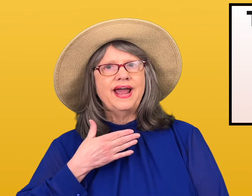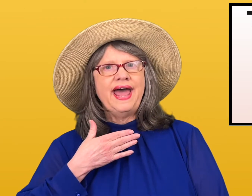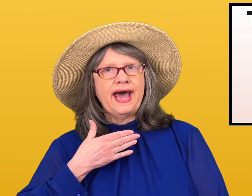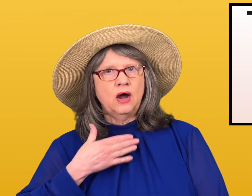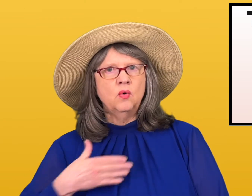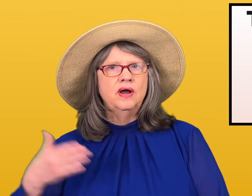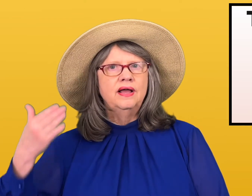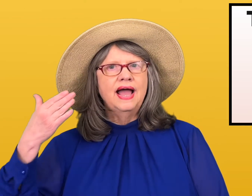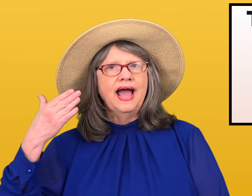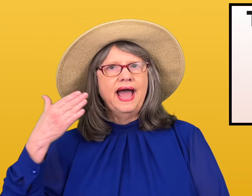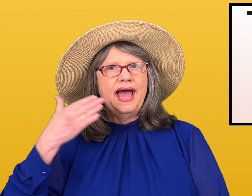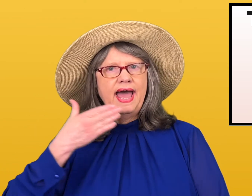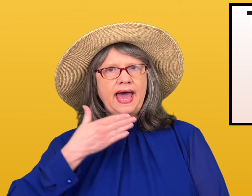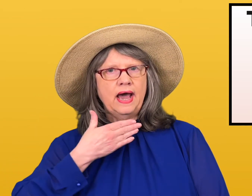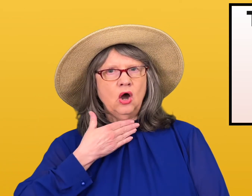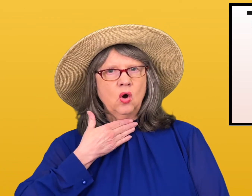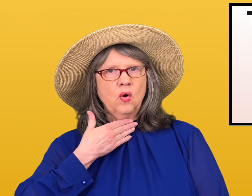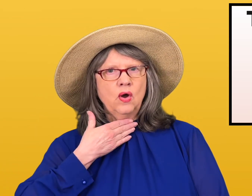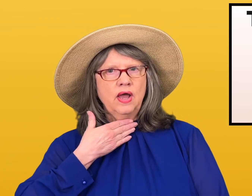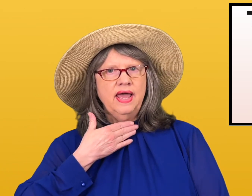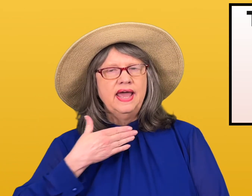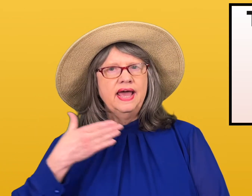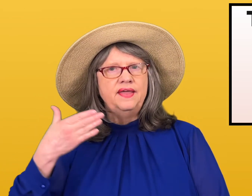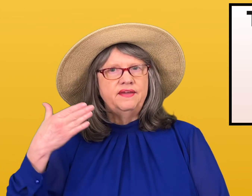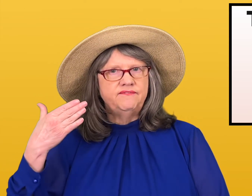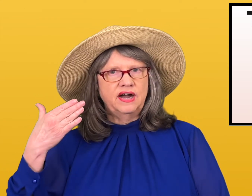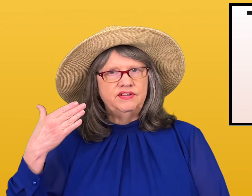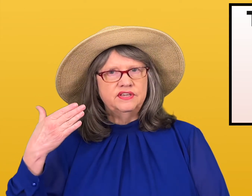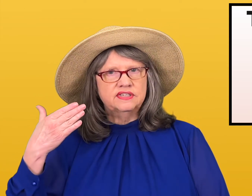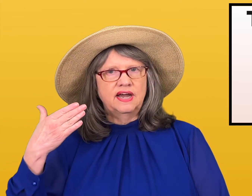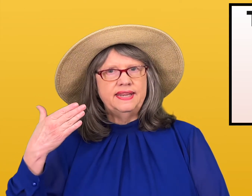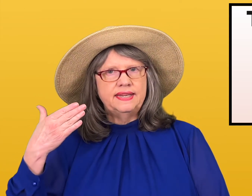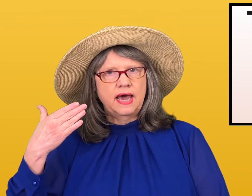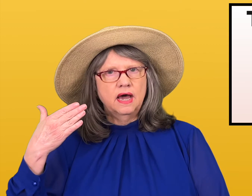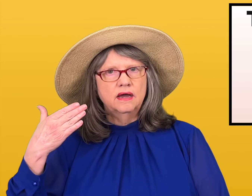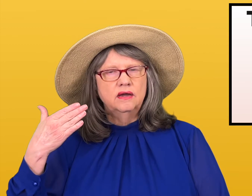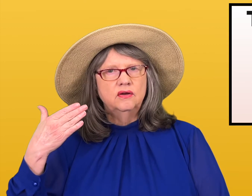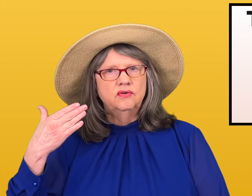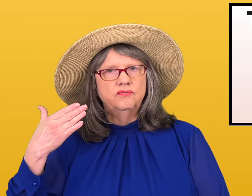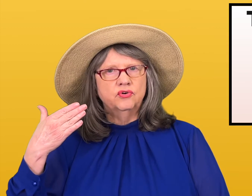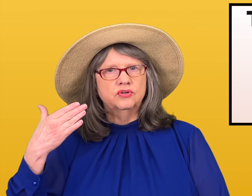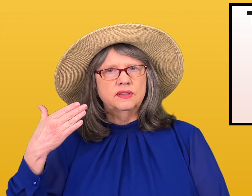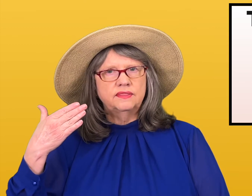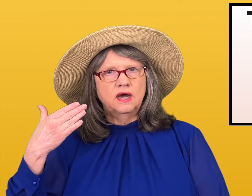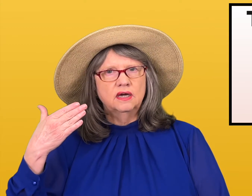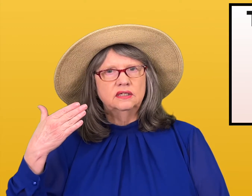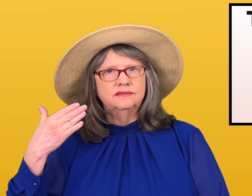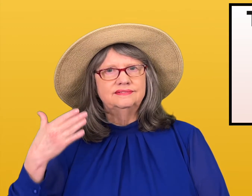/ou/. /ou/. And then five at the side, /t/.